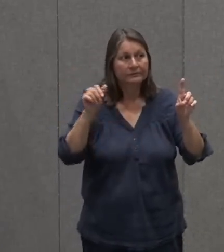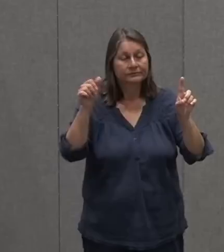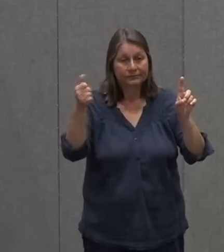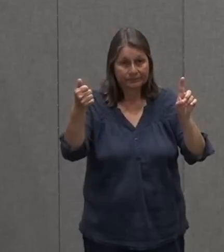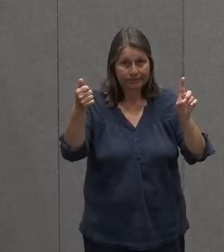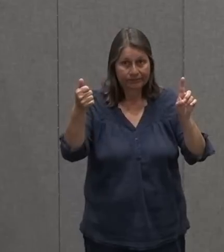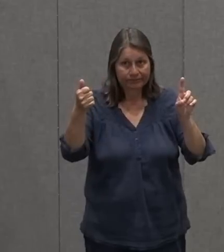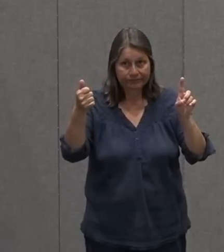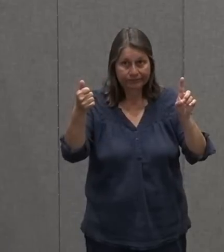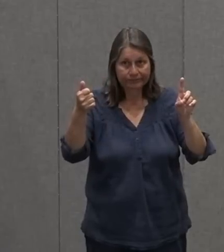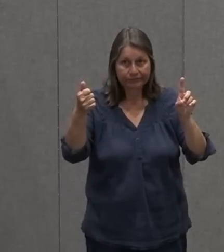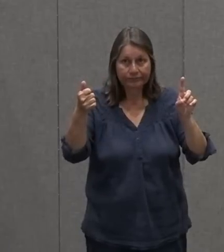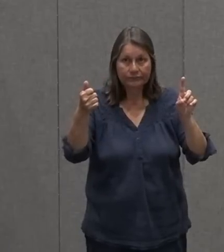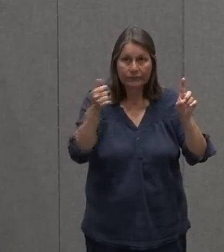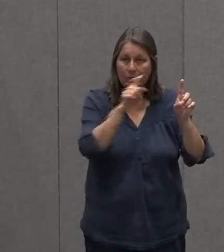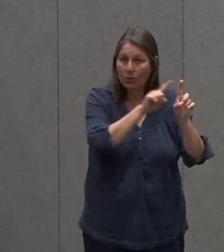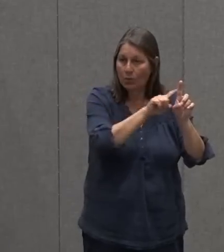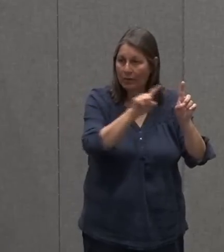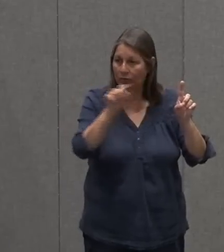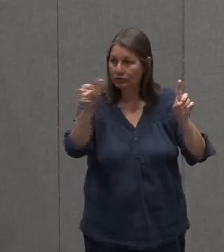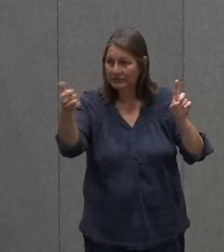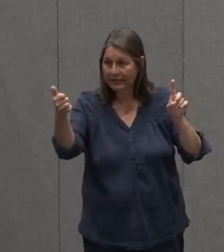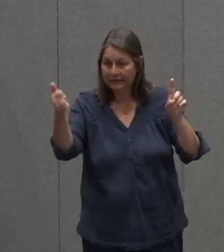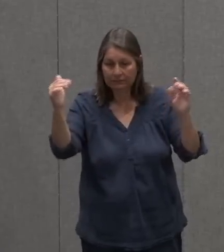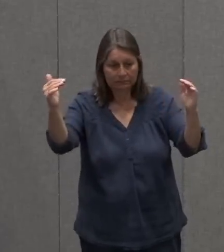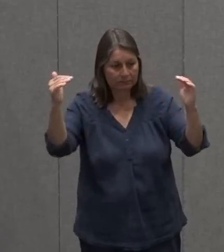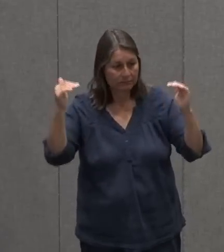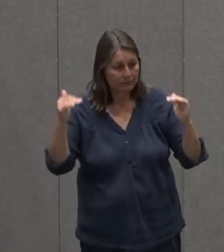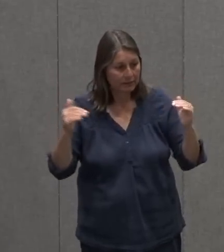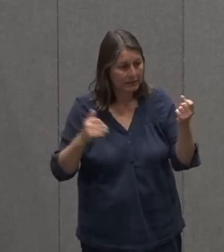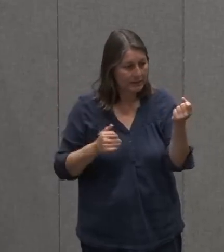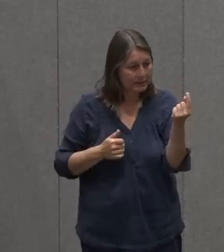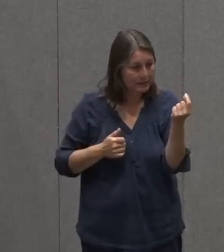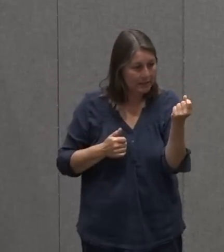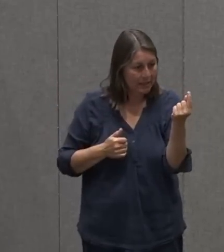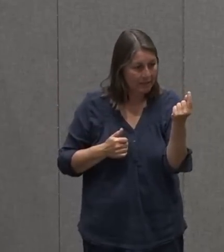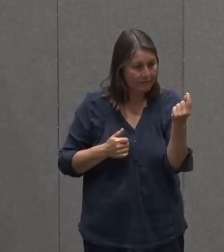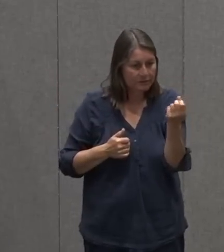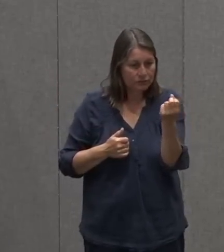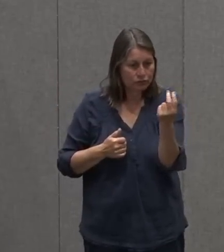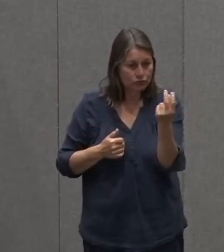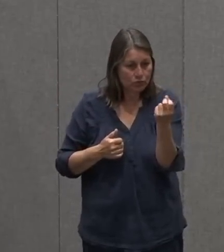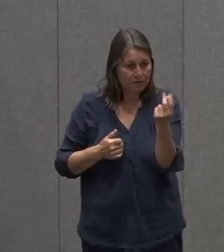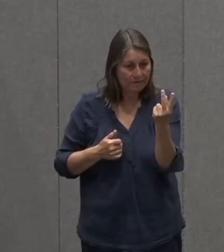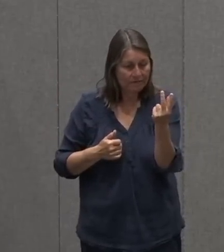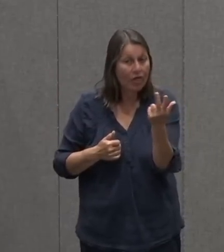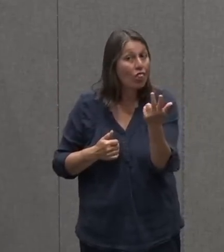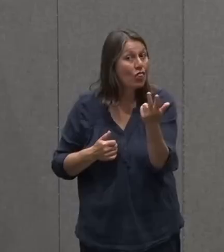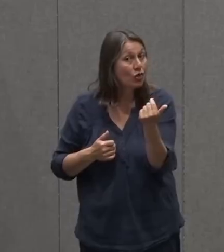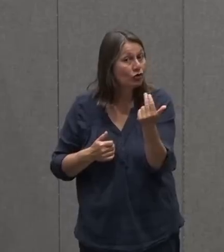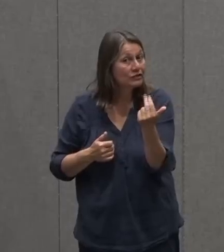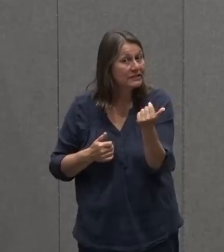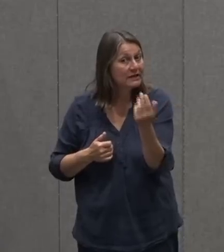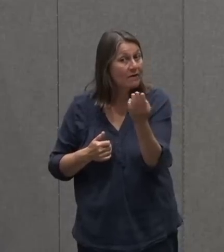So, if I'd gone through one through ten, my next number was 11, 12, 13, 14, 15,